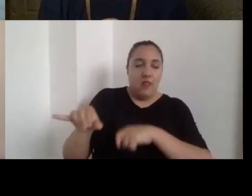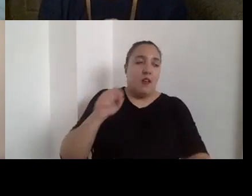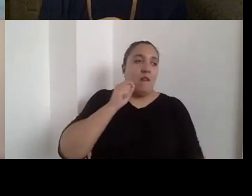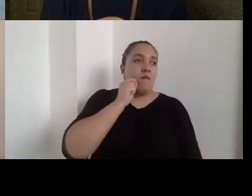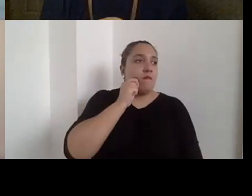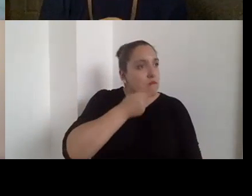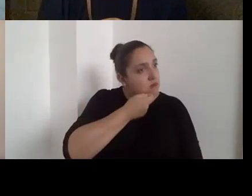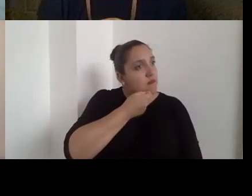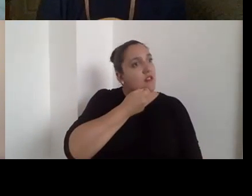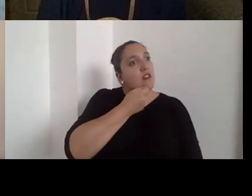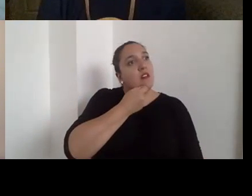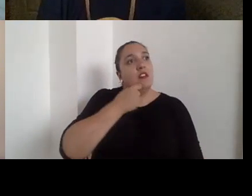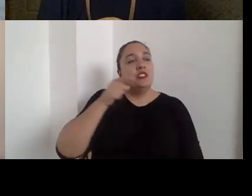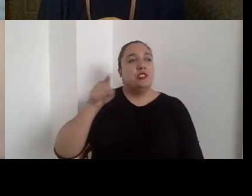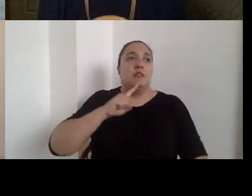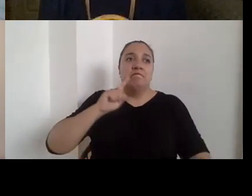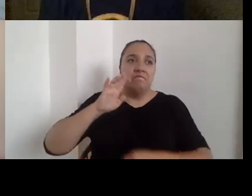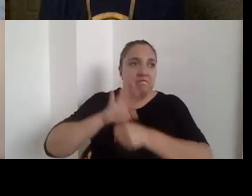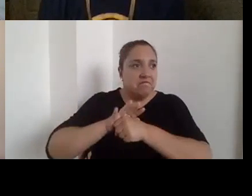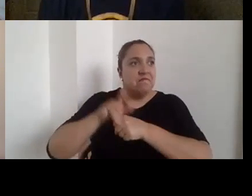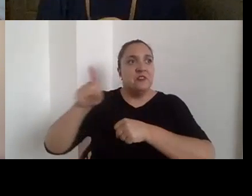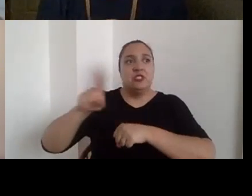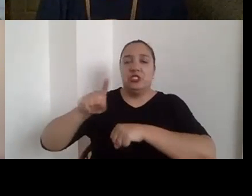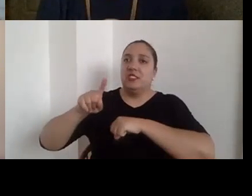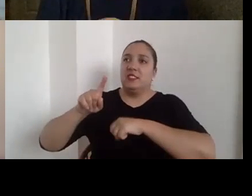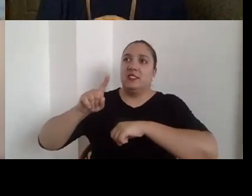discipline yourself to find -- to meet yourself every day.